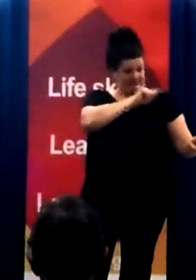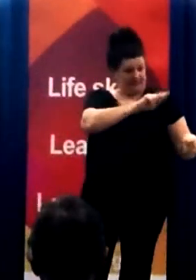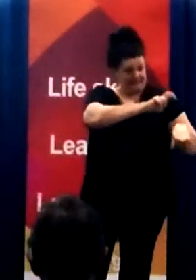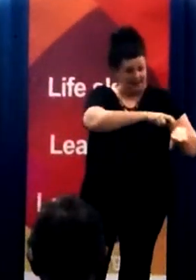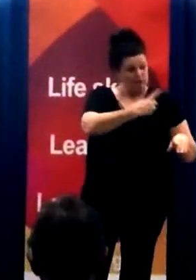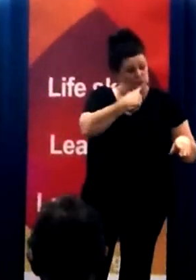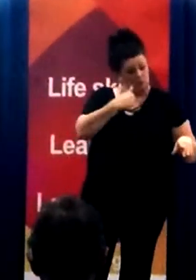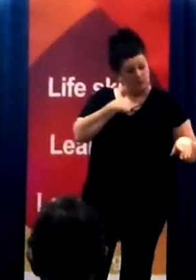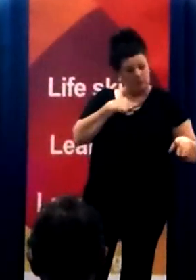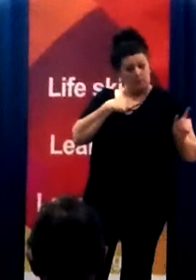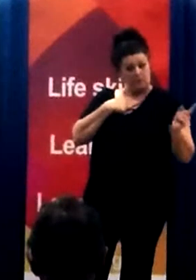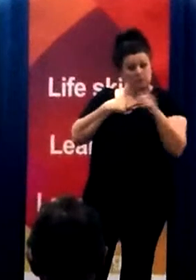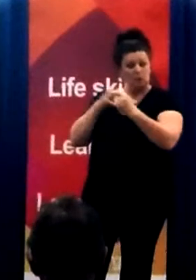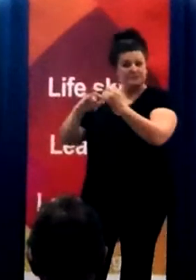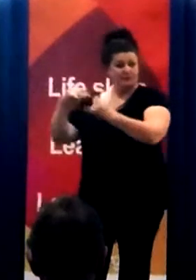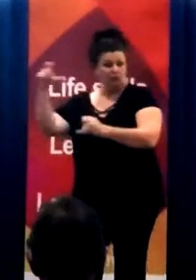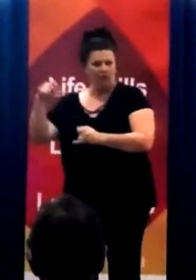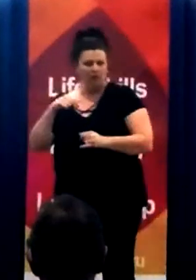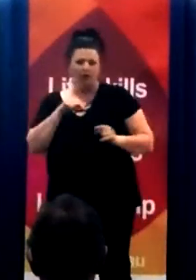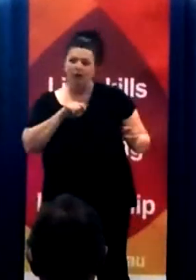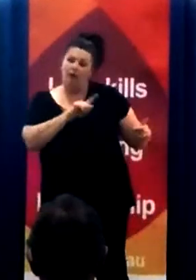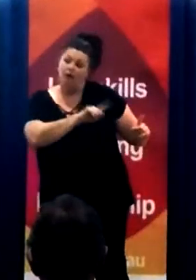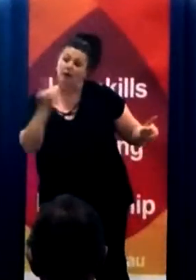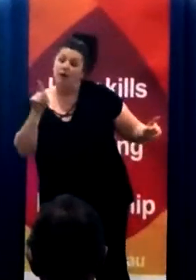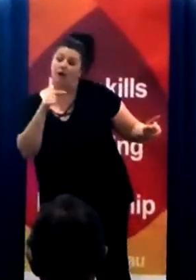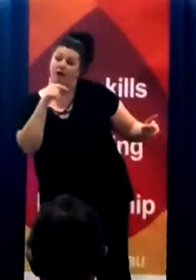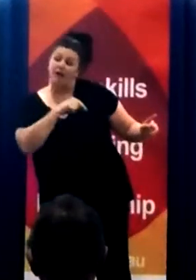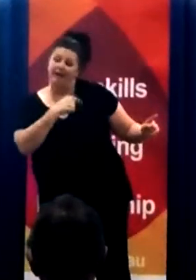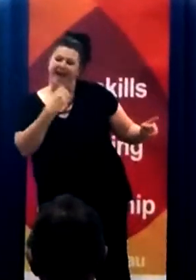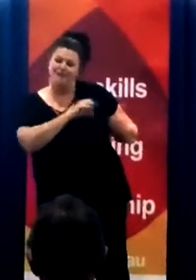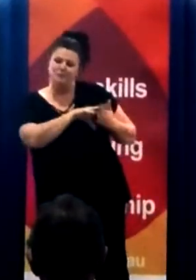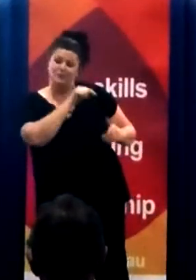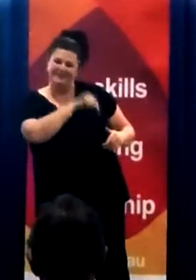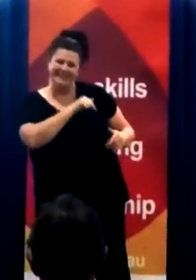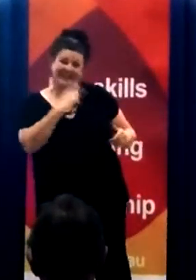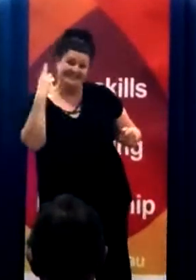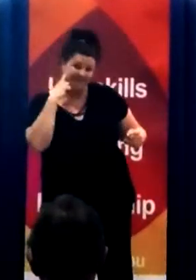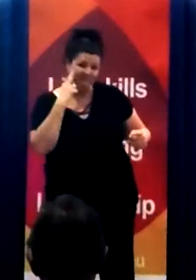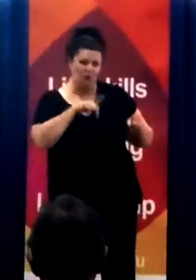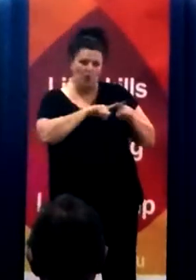that they had an experienced mathematics/science teacher who was Deaf and learning Auslan.